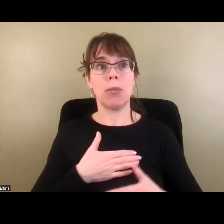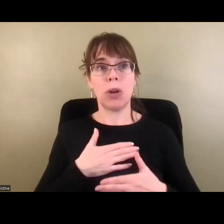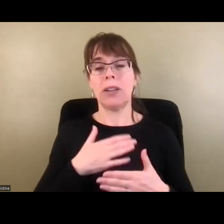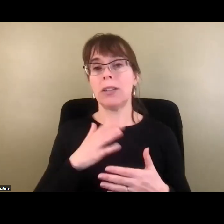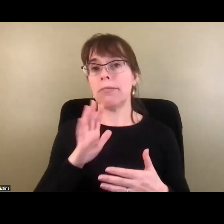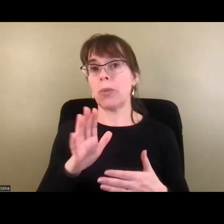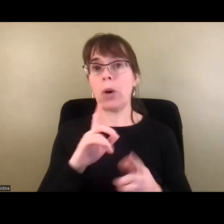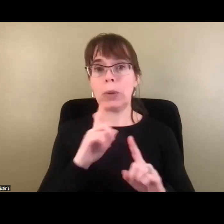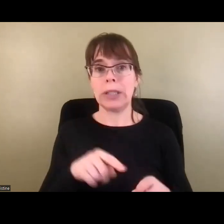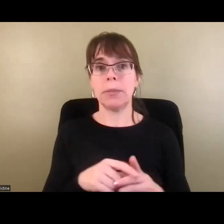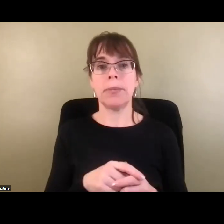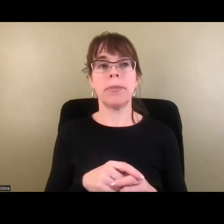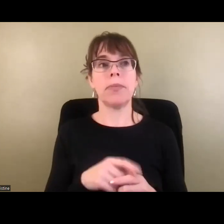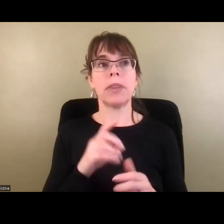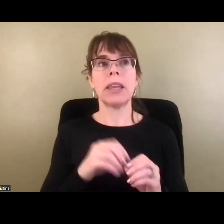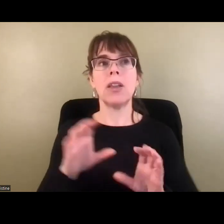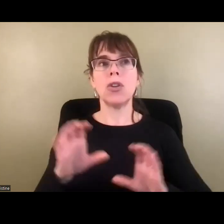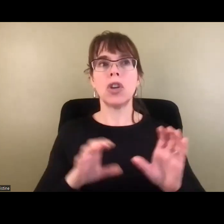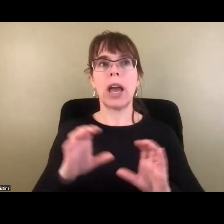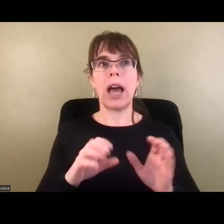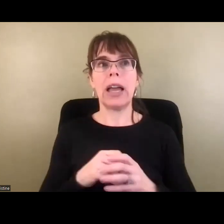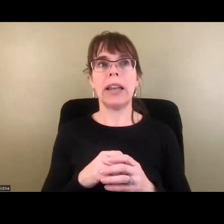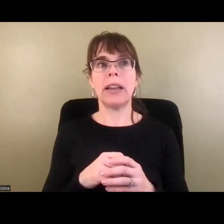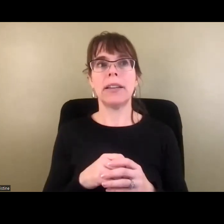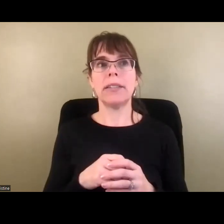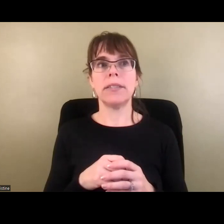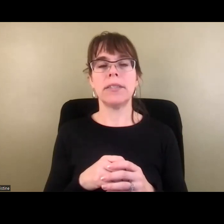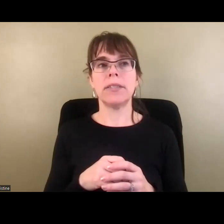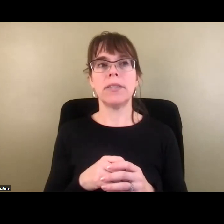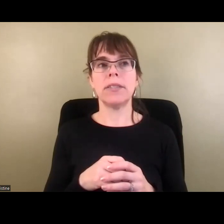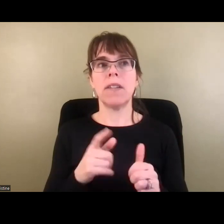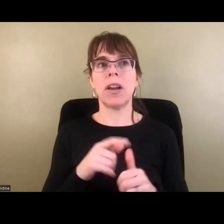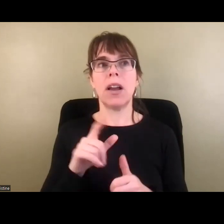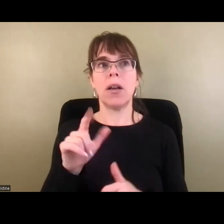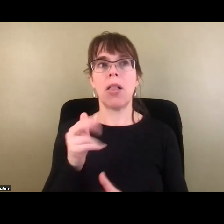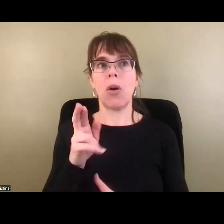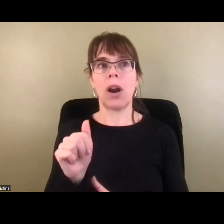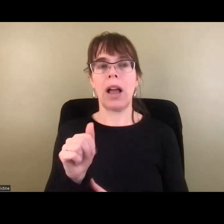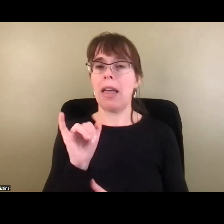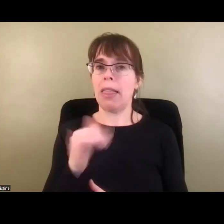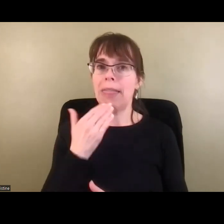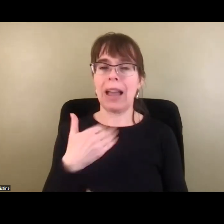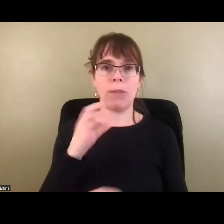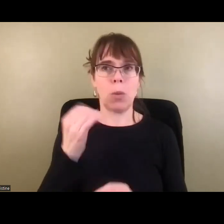And I see in the chat from Laura, 'Thank you, I had no idea about your organization. Another